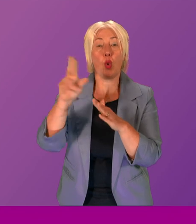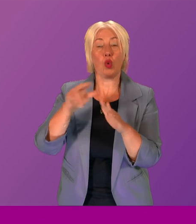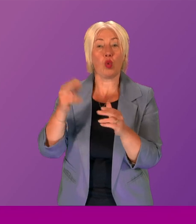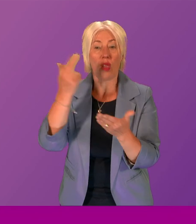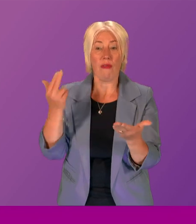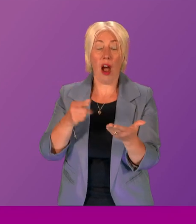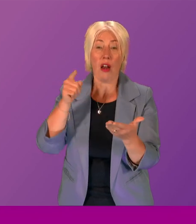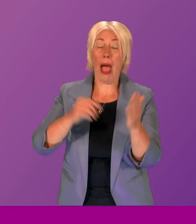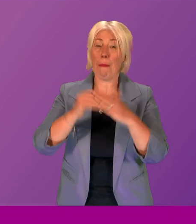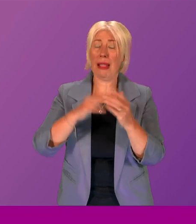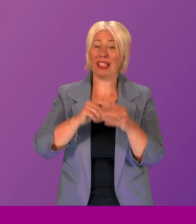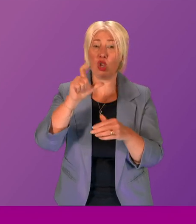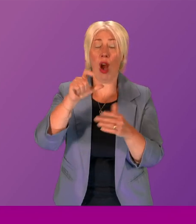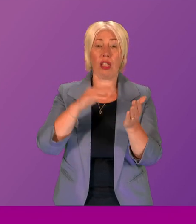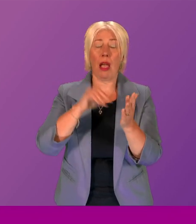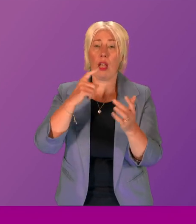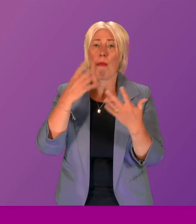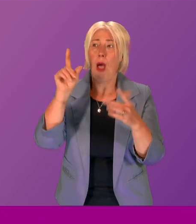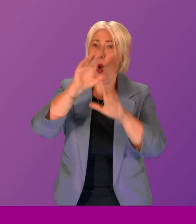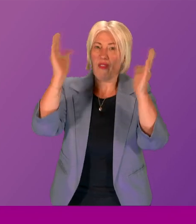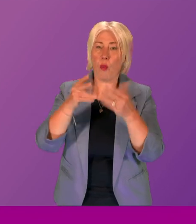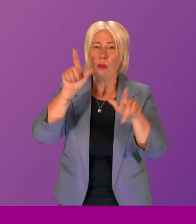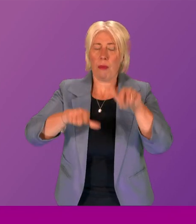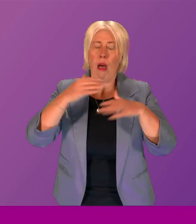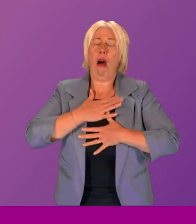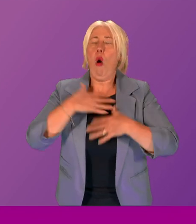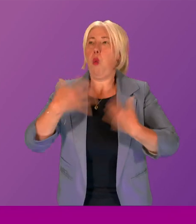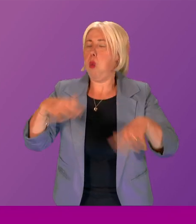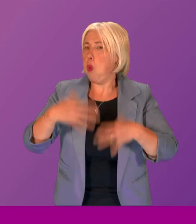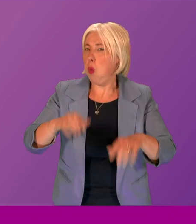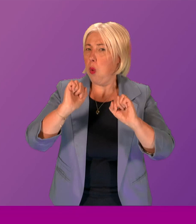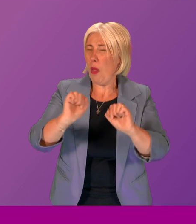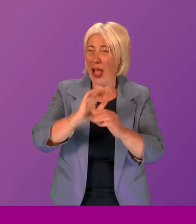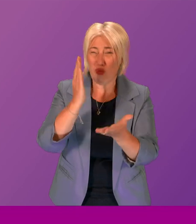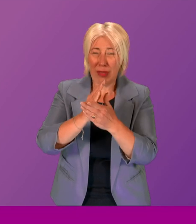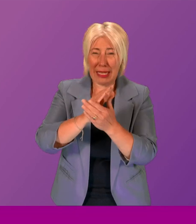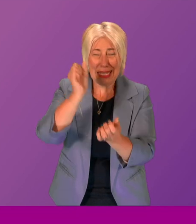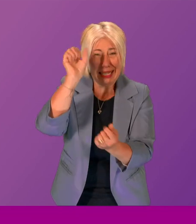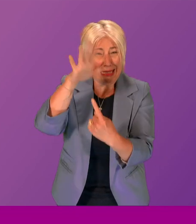most revered art nouveau buildings. It is an intrinsic part of Glasgow’s identity,